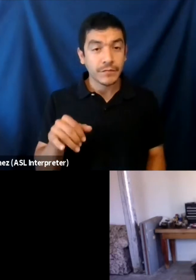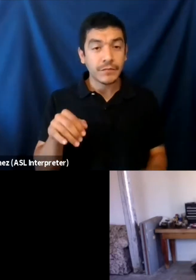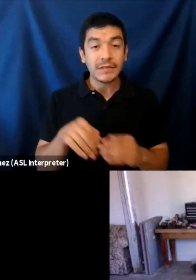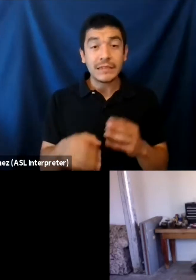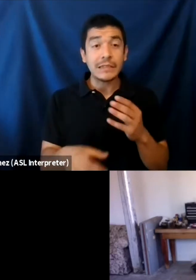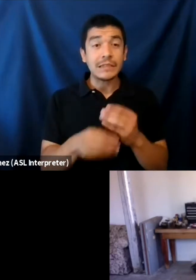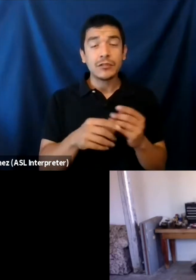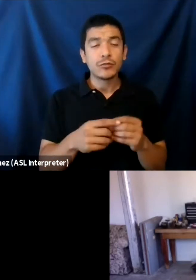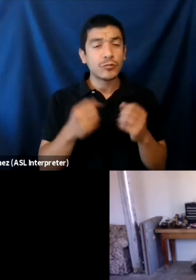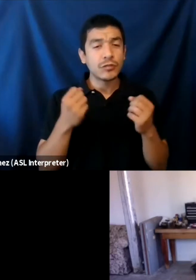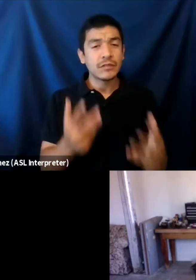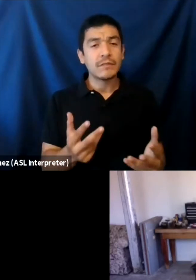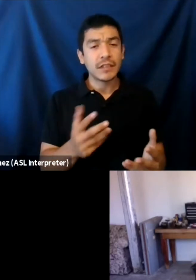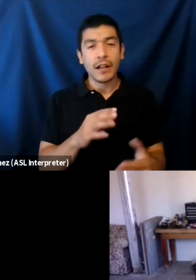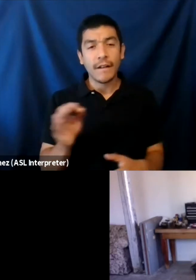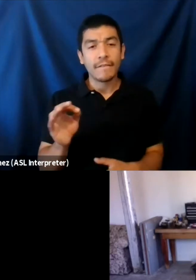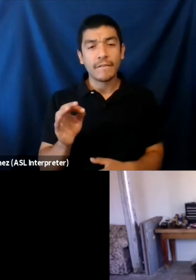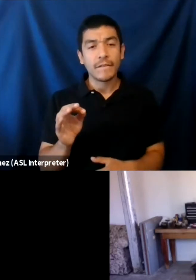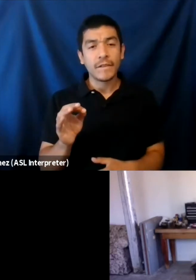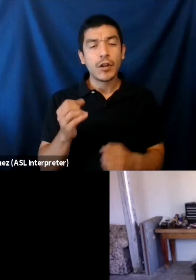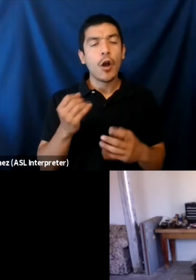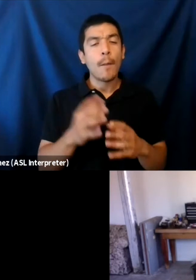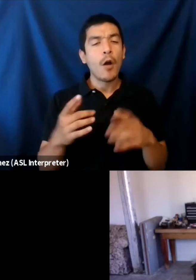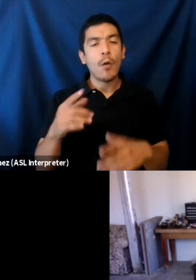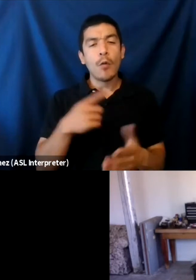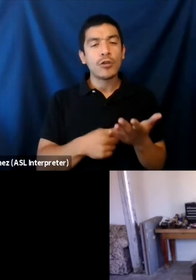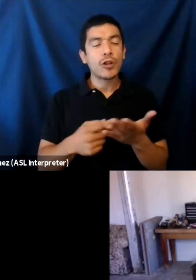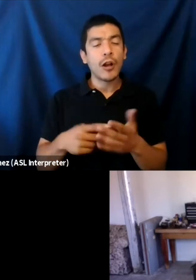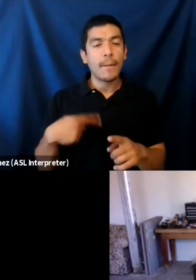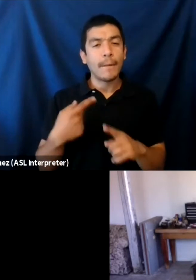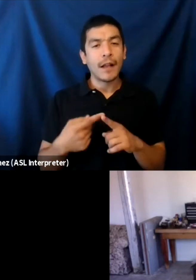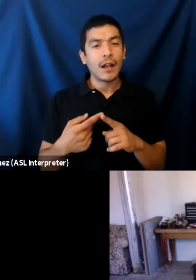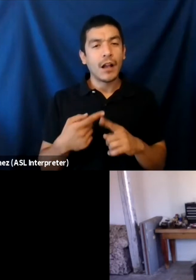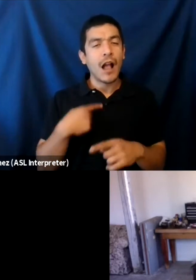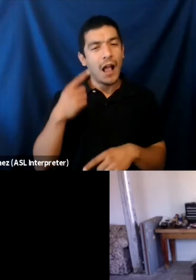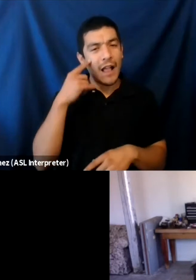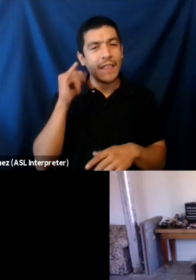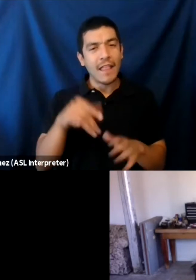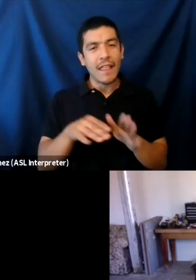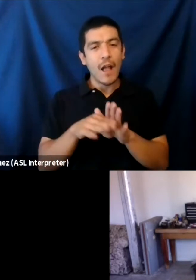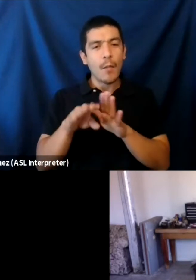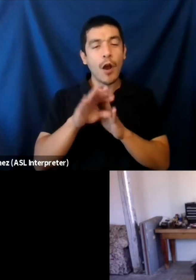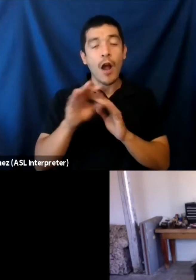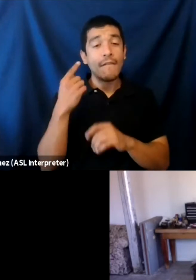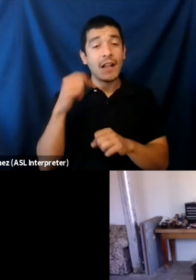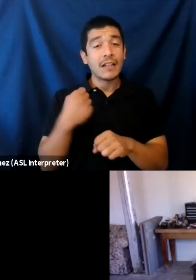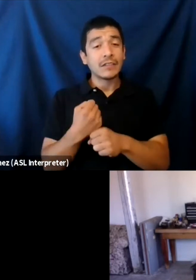so many of, so much of what we've talked about, I think the uprising of last year